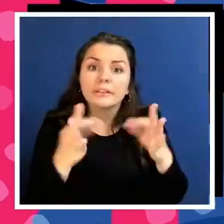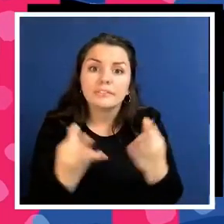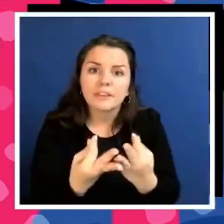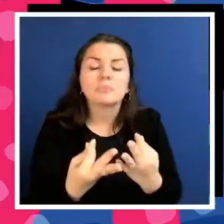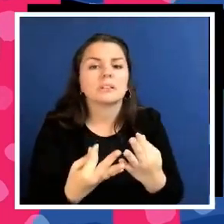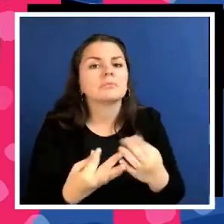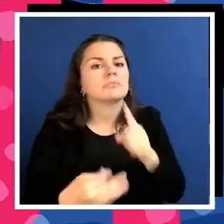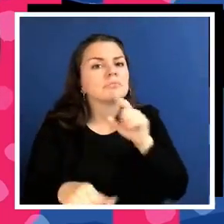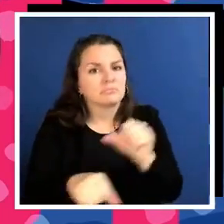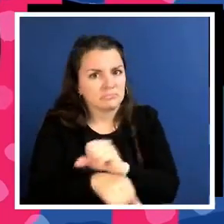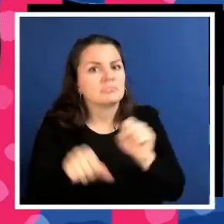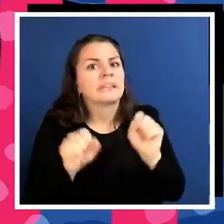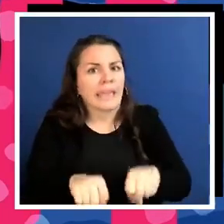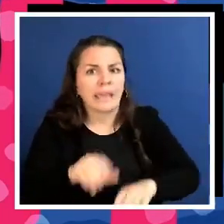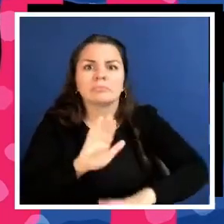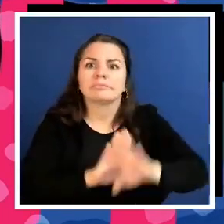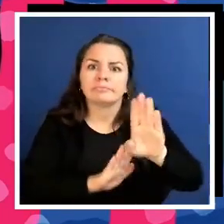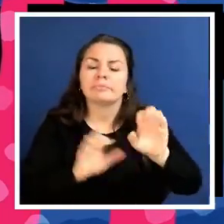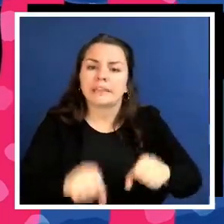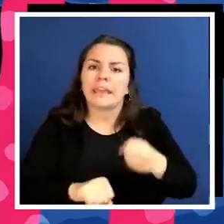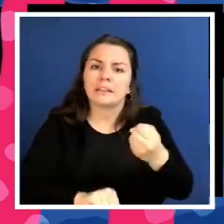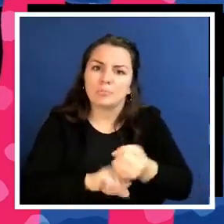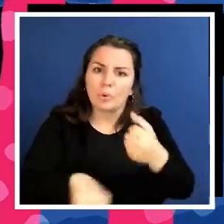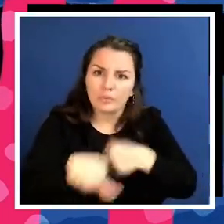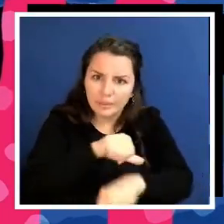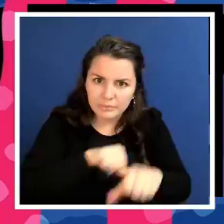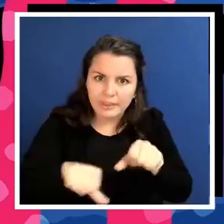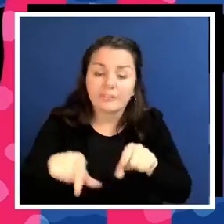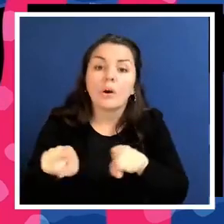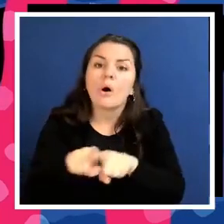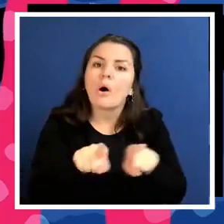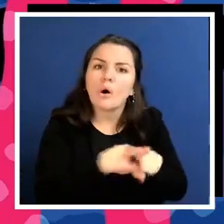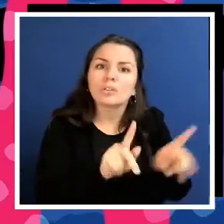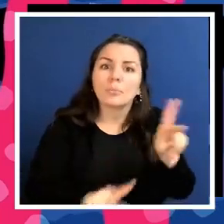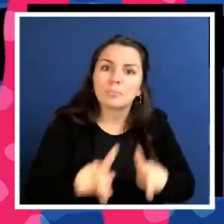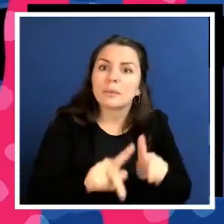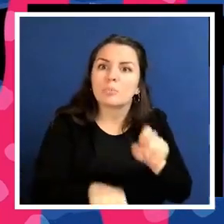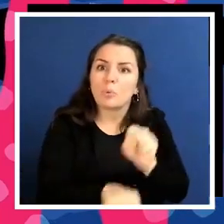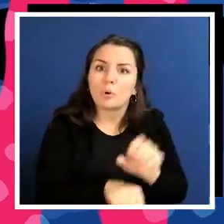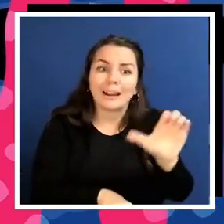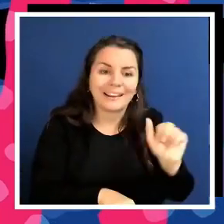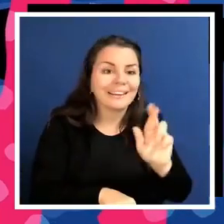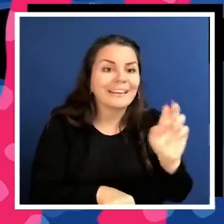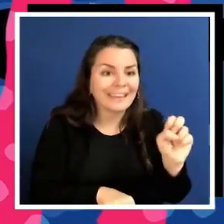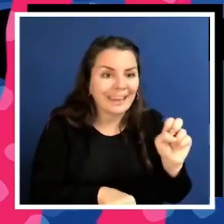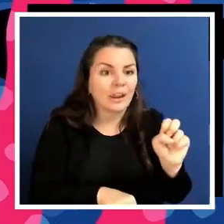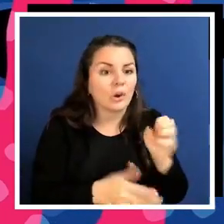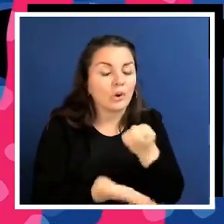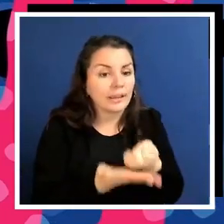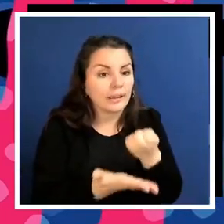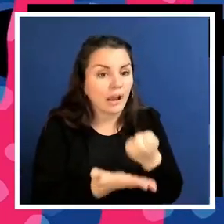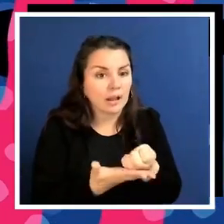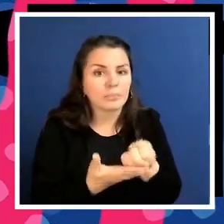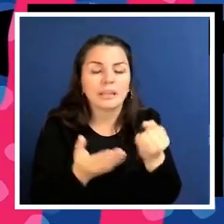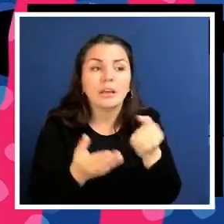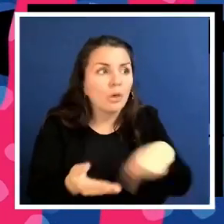CARA PAY HER RENT AND HELPS LOTS OF PEOPLE DO IMPORTANT THINGS. IT'S WHY IT'S SO IMPORTANT THAT IT IS HAPPENING AND WHY WE NEED